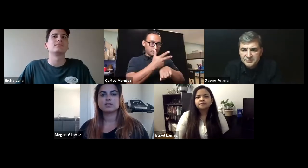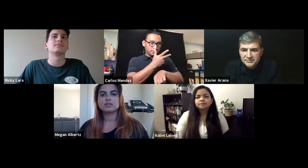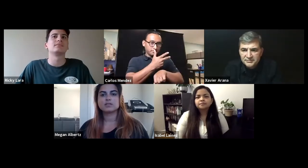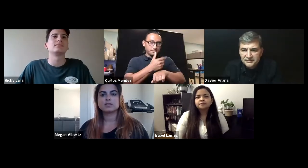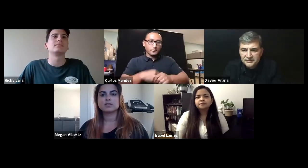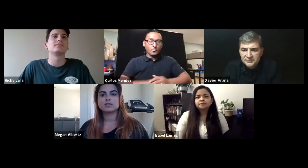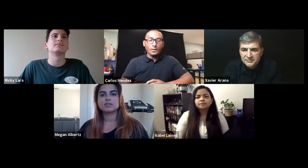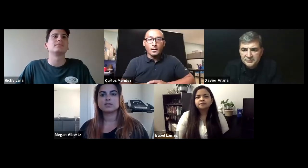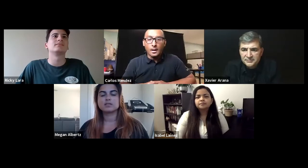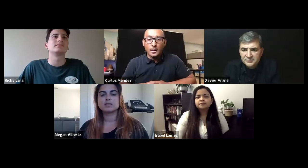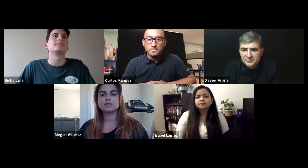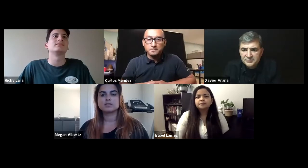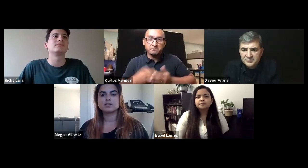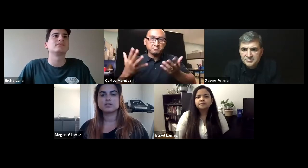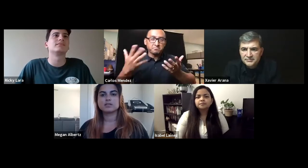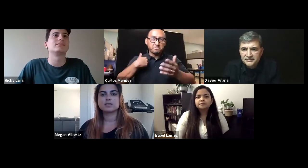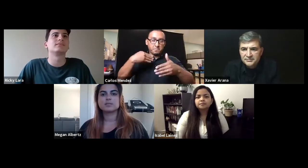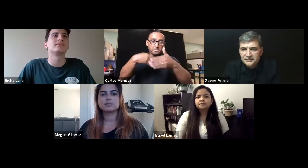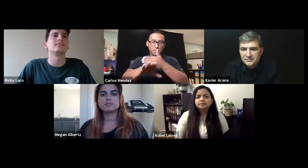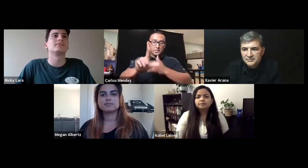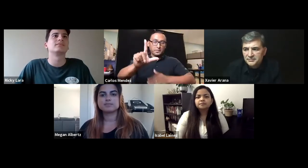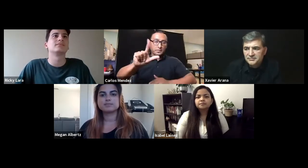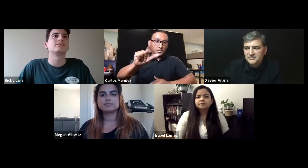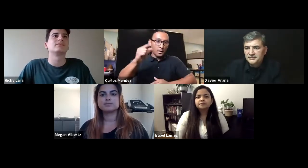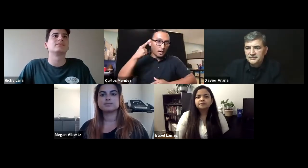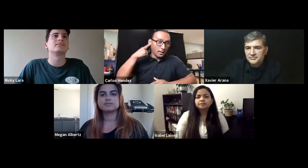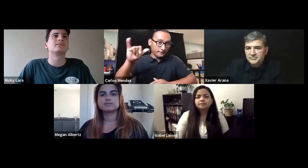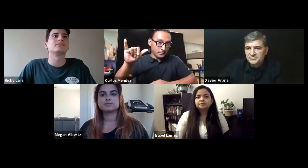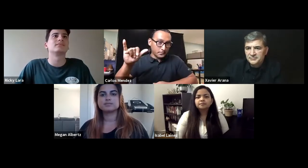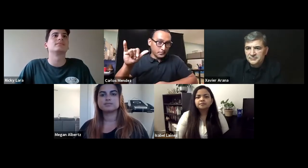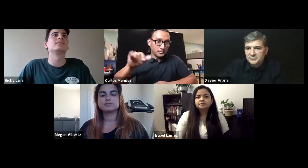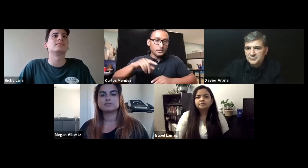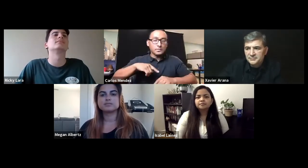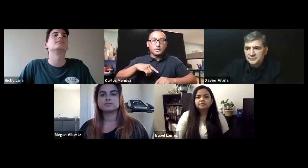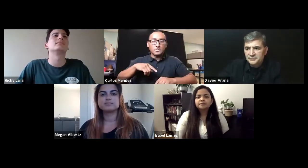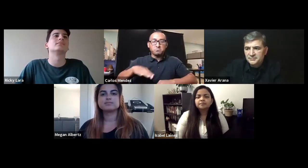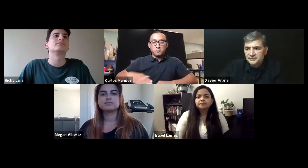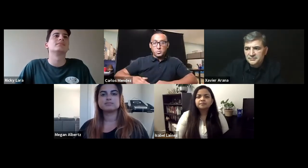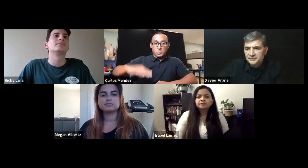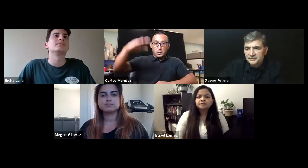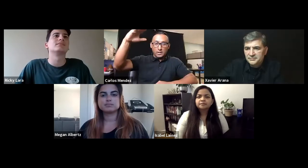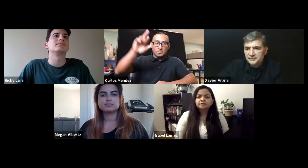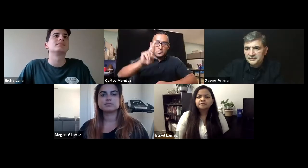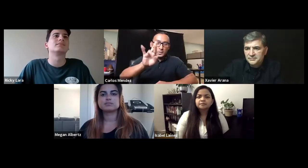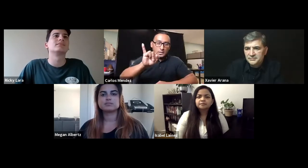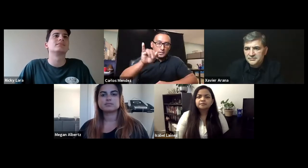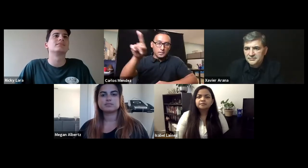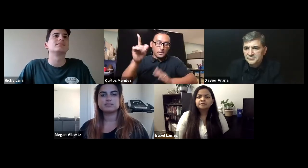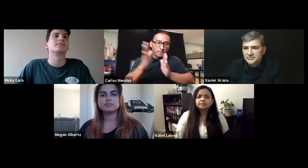My mother is from China, and my father is from Guatemala. I was born in Los Angeles, California.